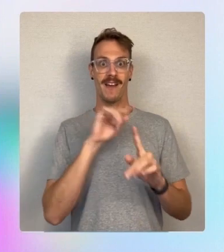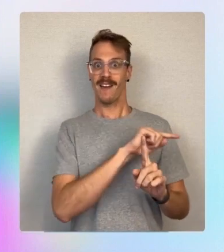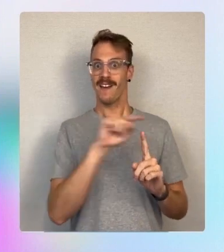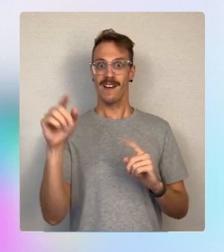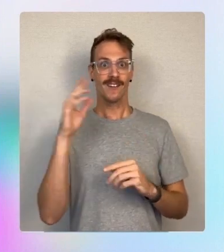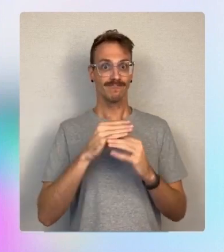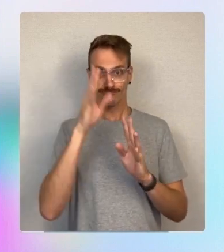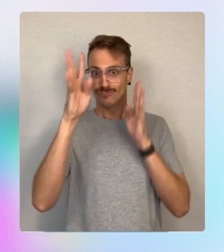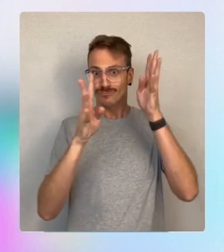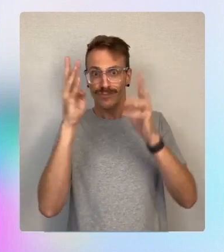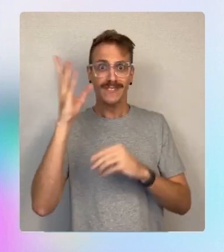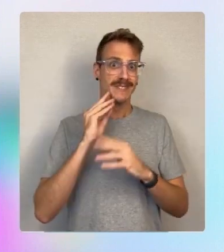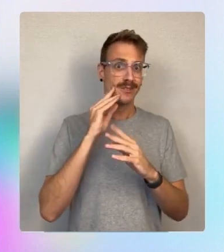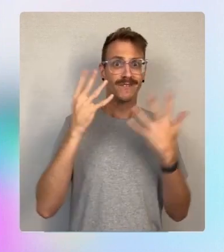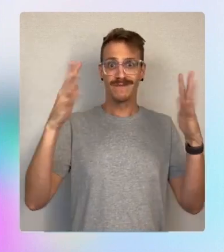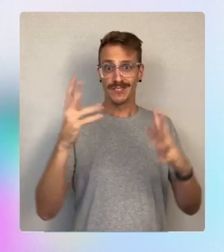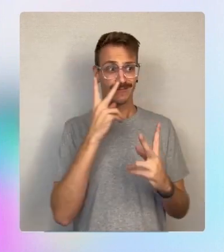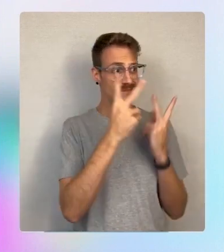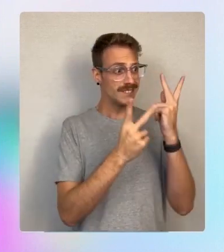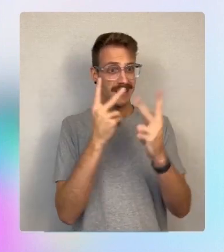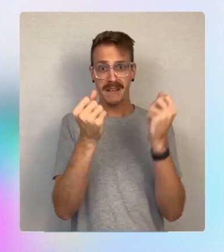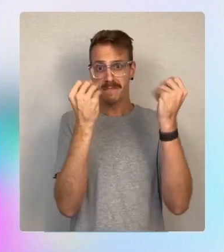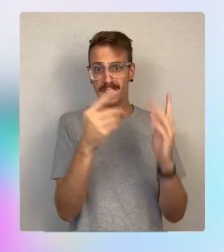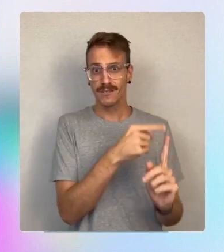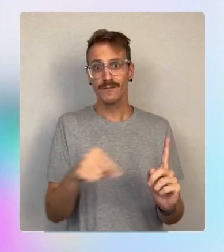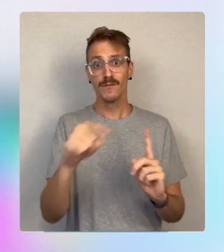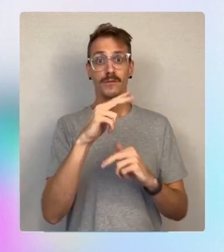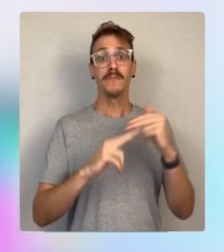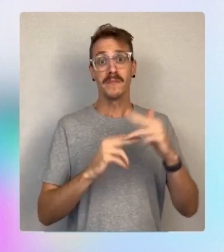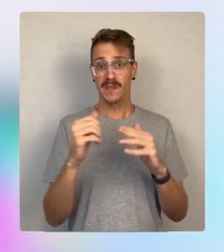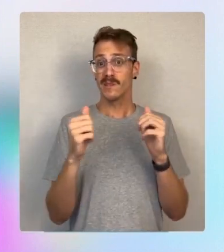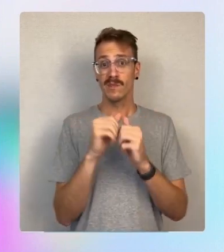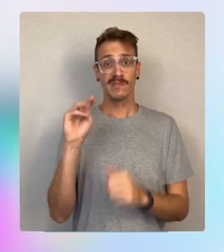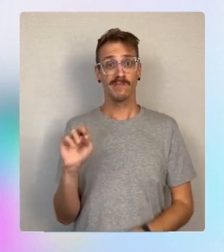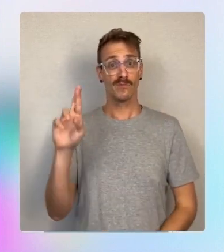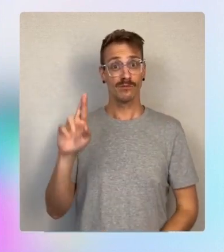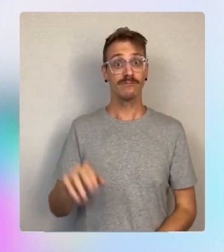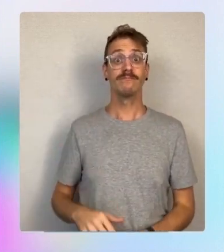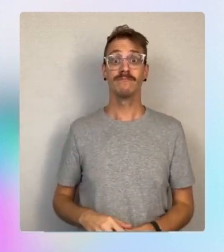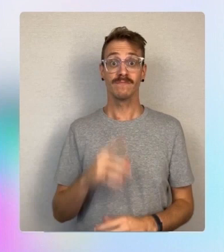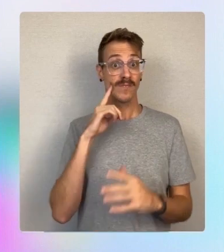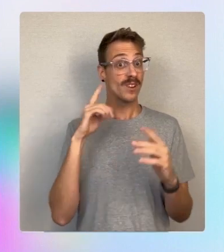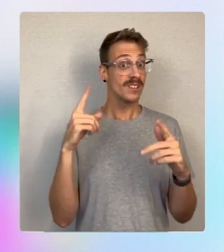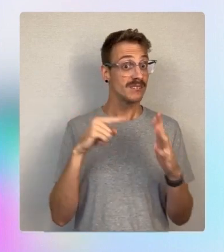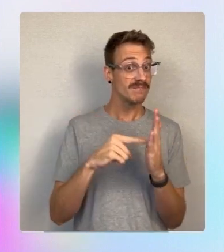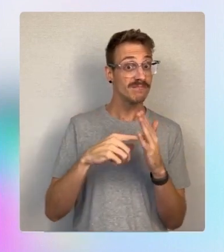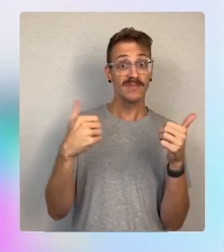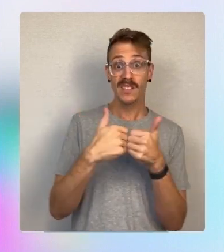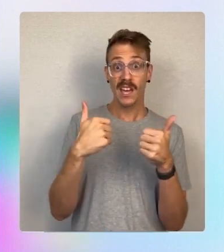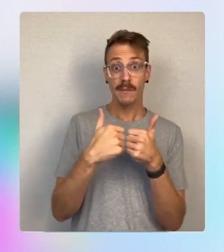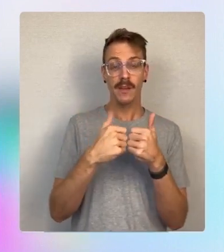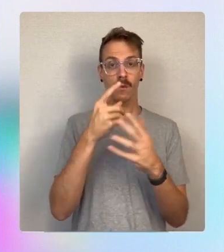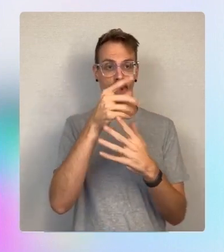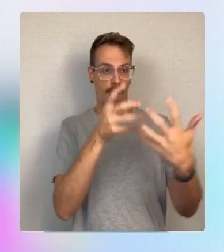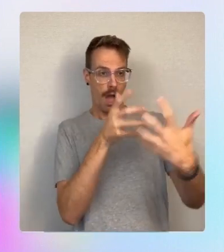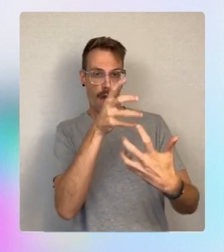we have already seen many of you build with Mixed Reality, like gaming which adapts virtual content